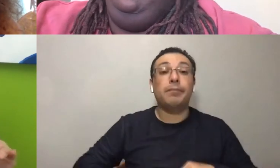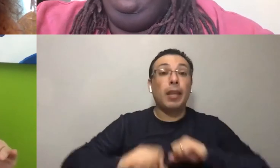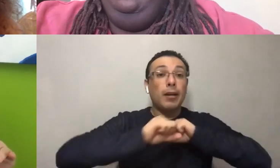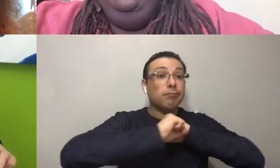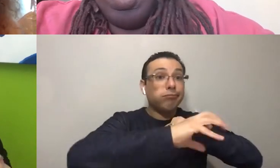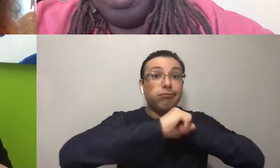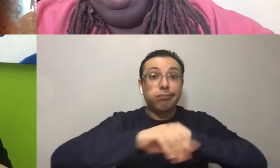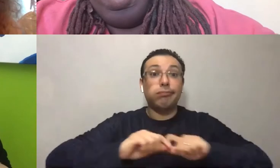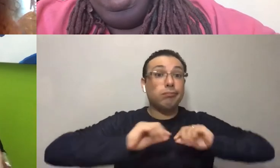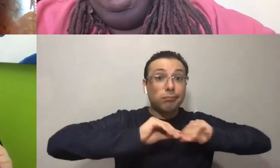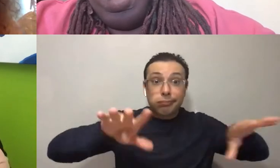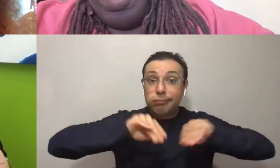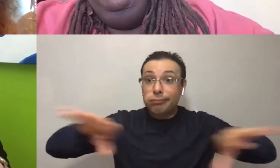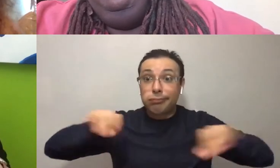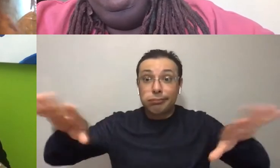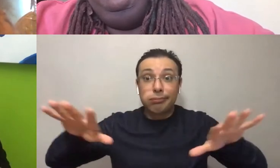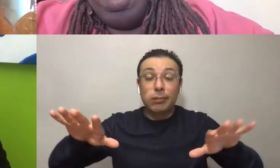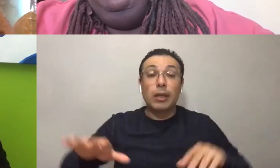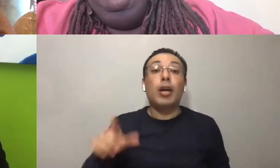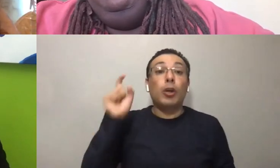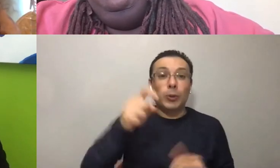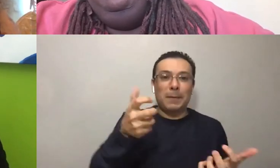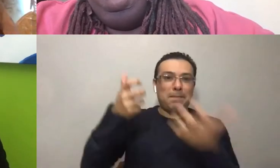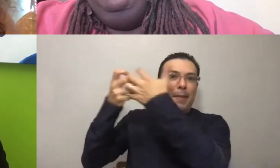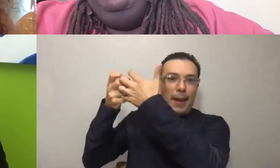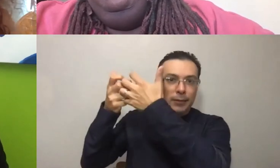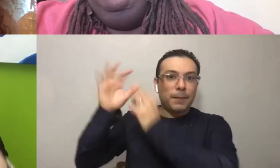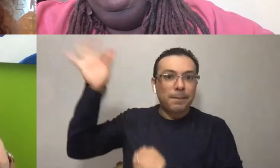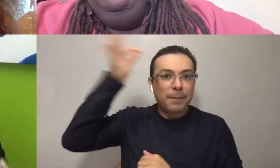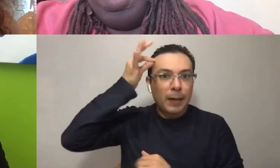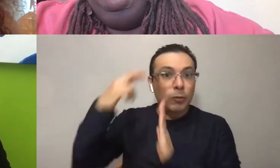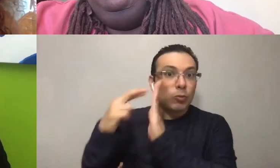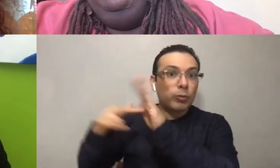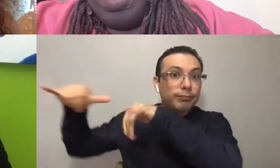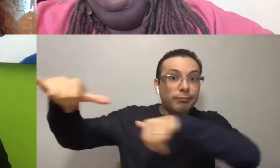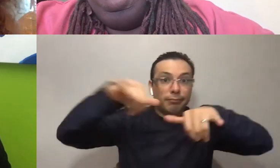And let them know exactly what those laws and standards are, right?